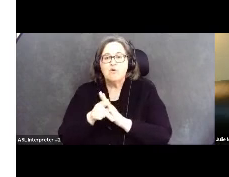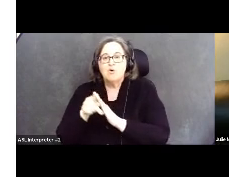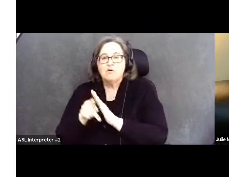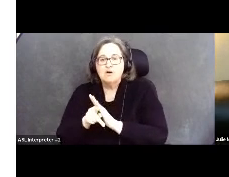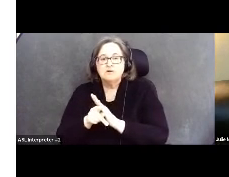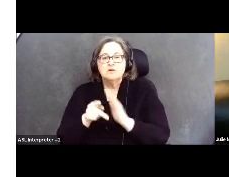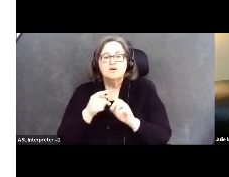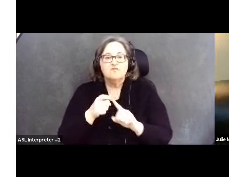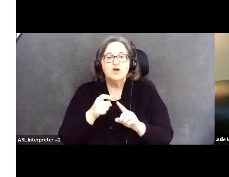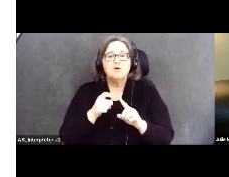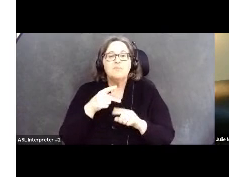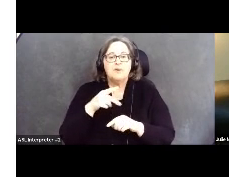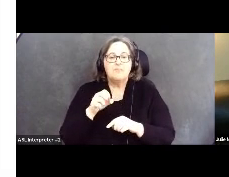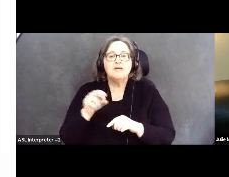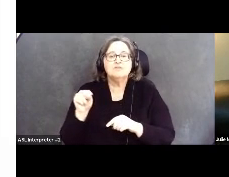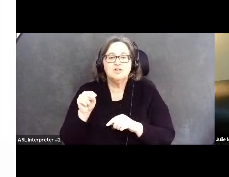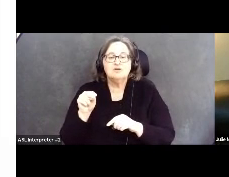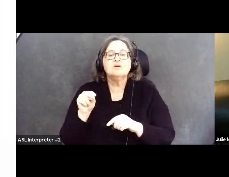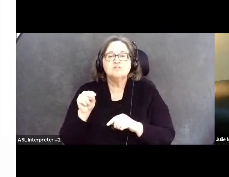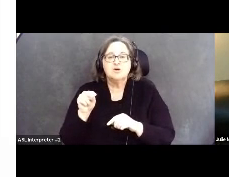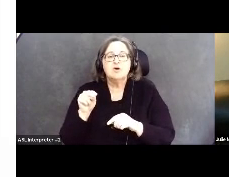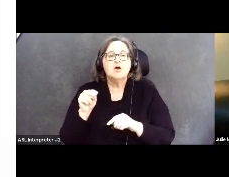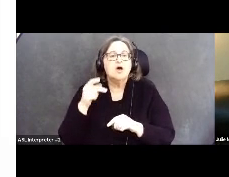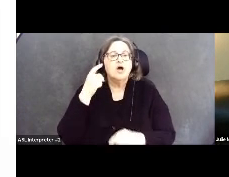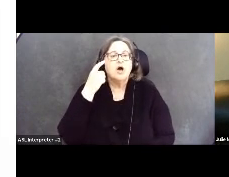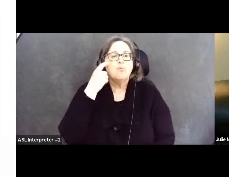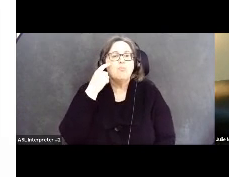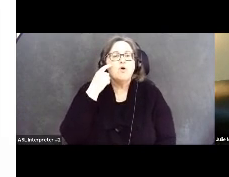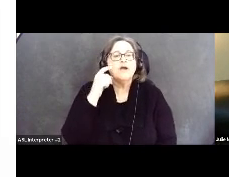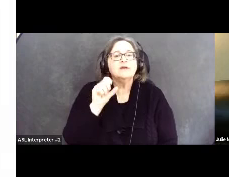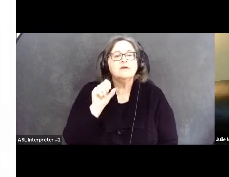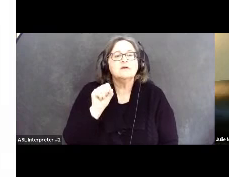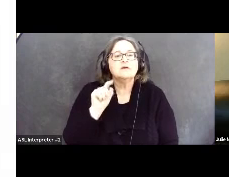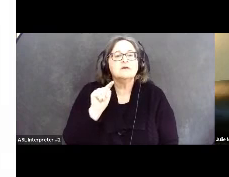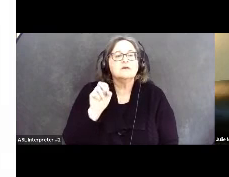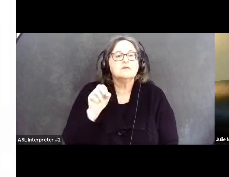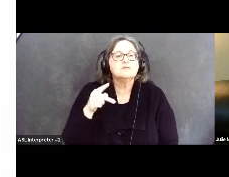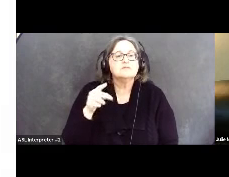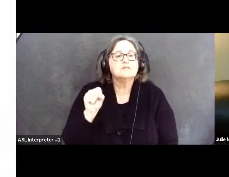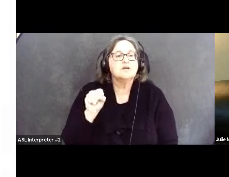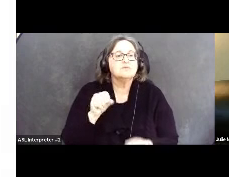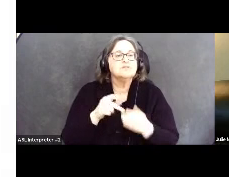Pennsylvania's Brain Steps program. And there's a link to this in the slide